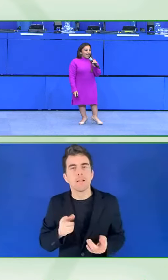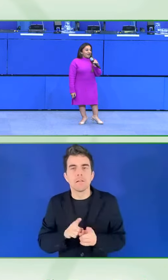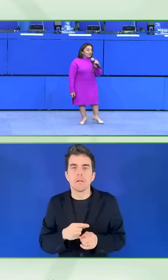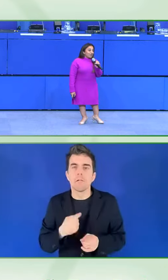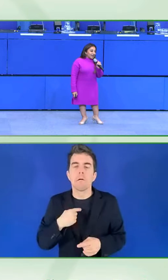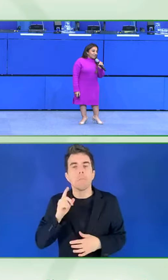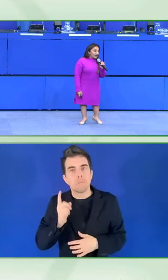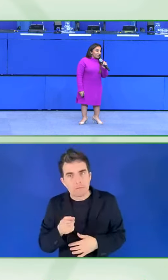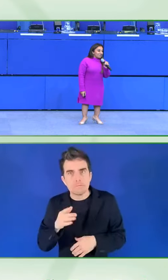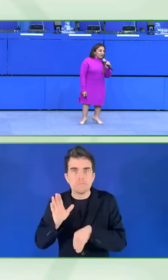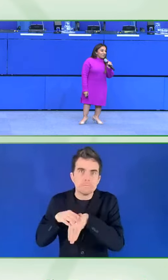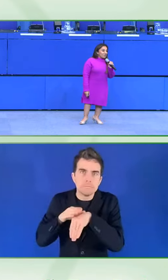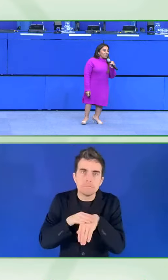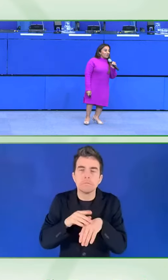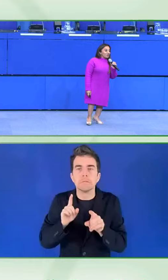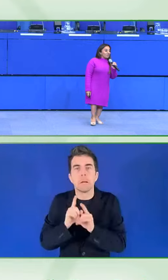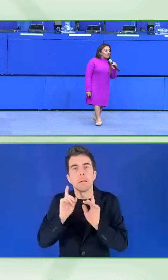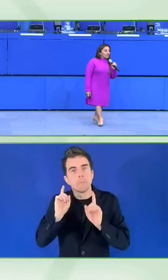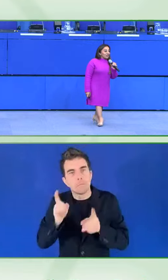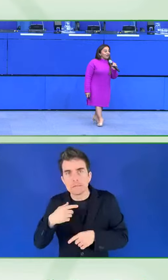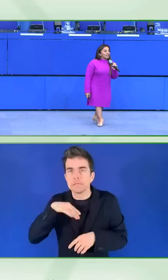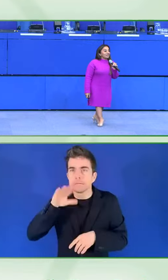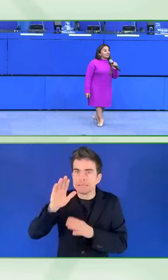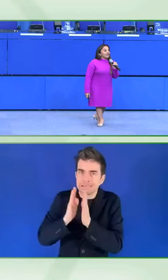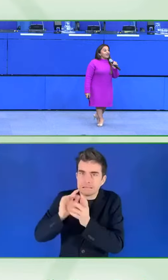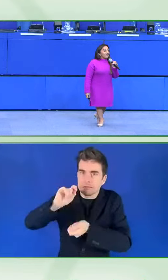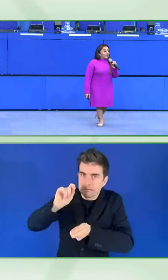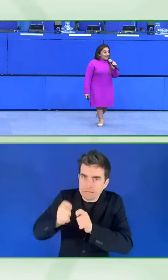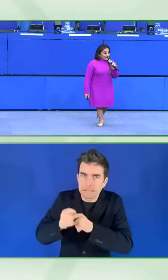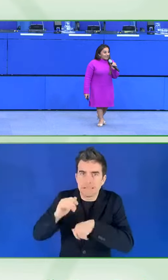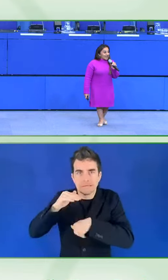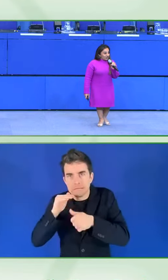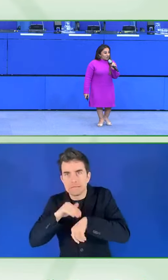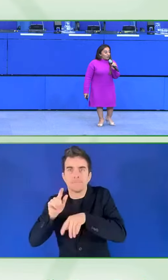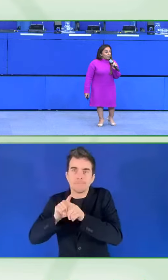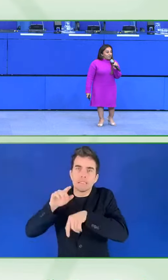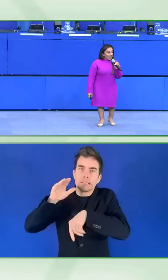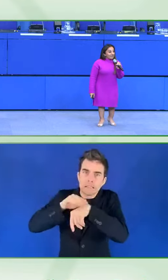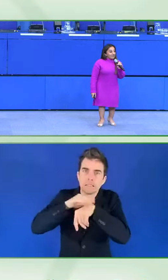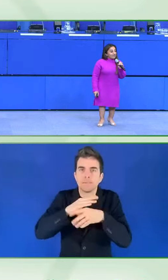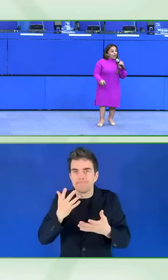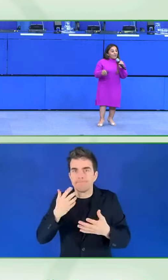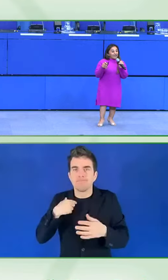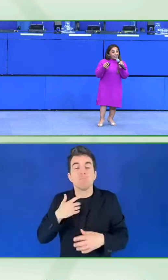I do wonder, how would I have been different if I had known about the social model at a younger age?